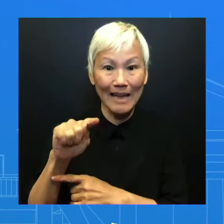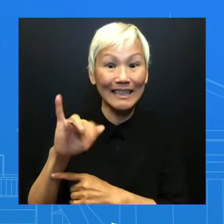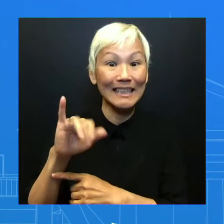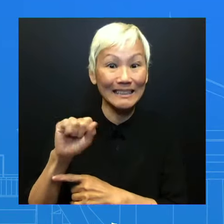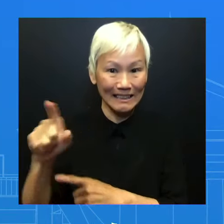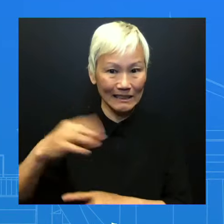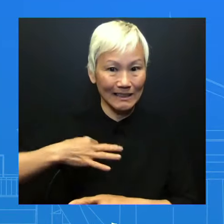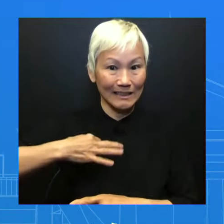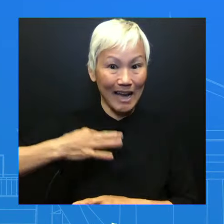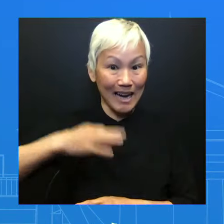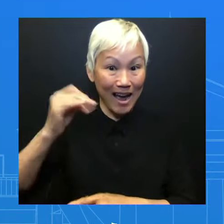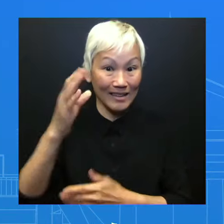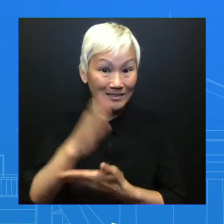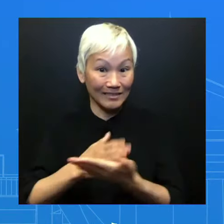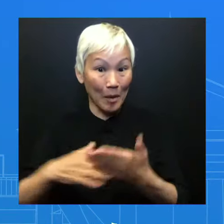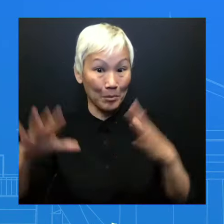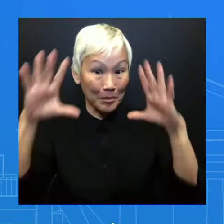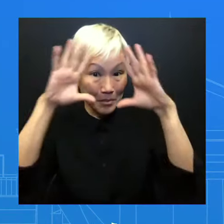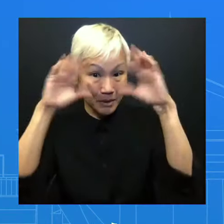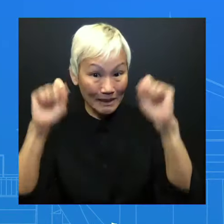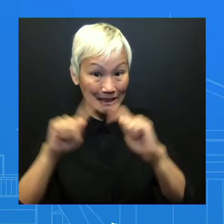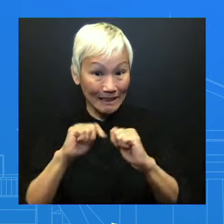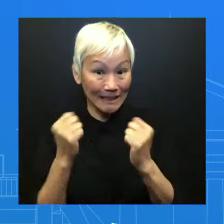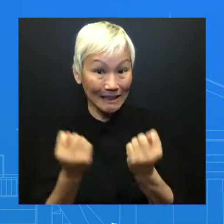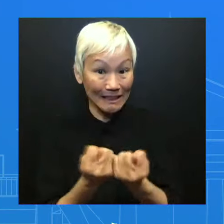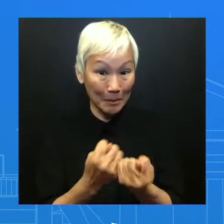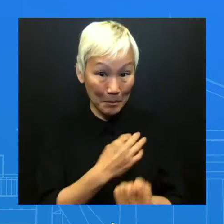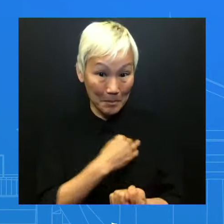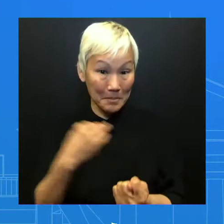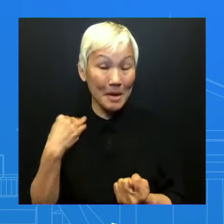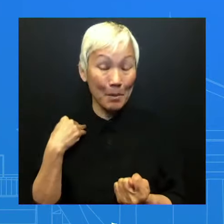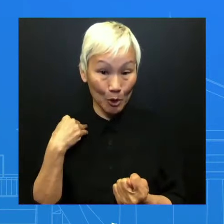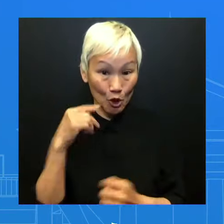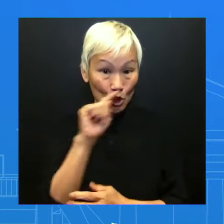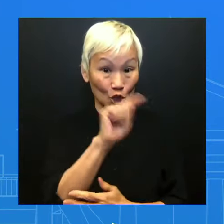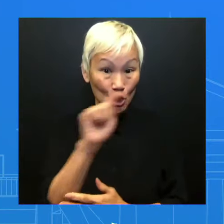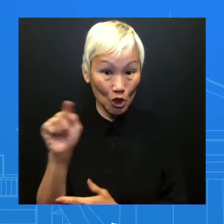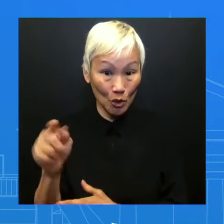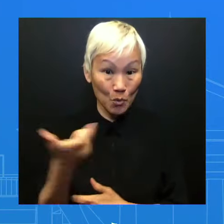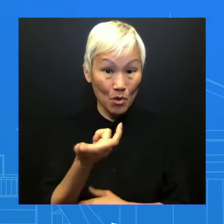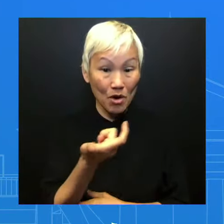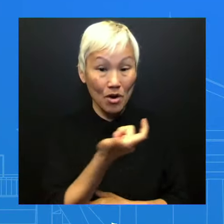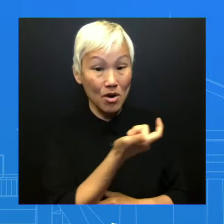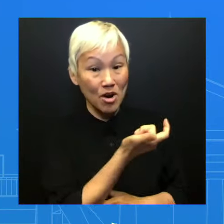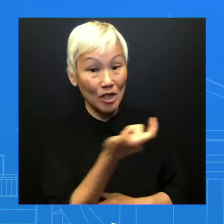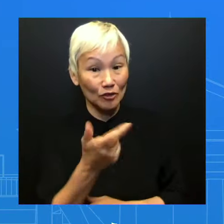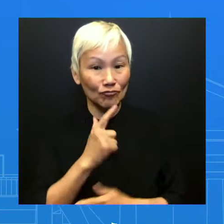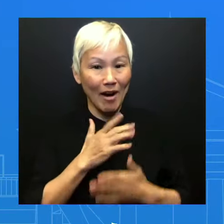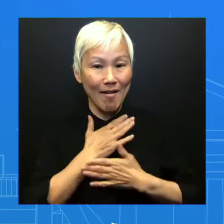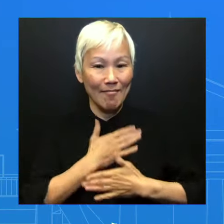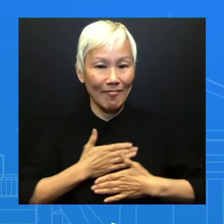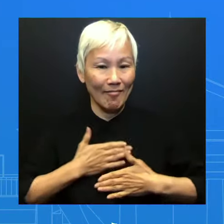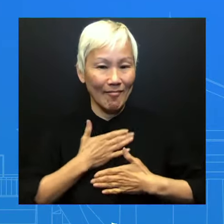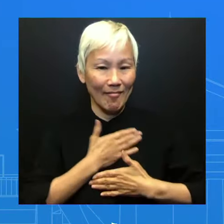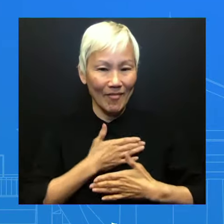who were doing the same and maybe enjoying a little bit of the glitches that appeared to be happening. I wonder if you have any reaction -- Ms. Jean-Pierre: Was there a glitch?